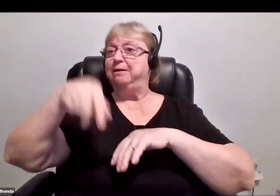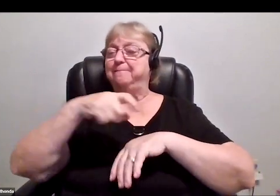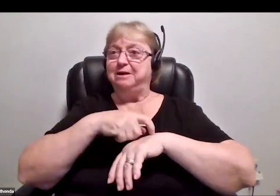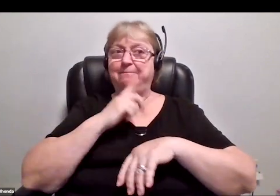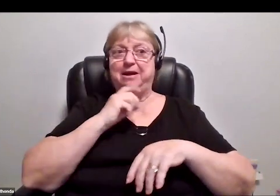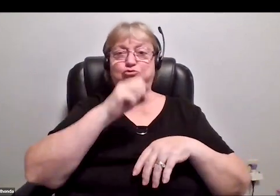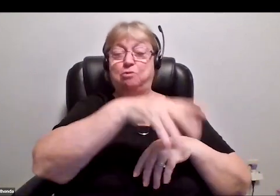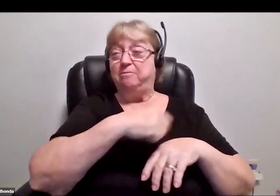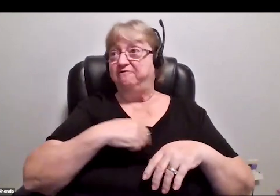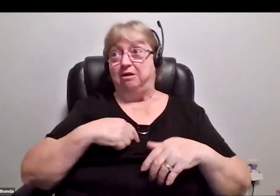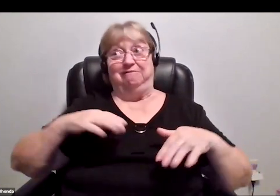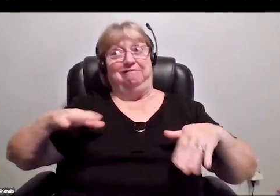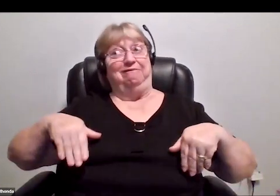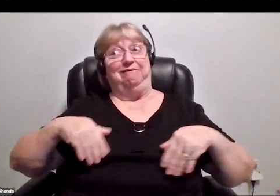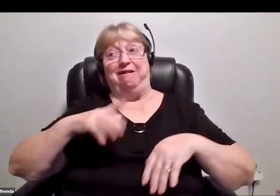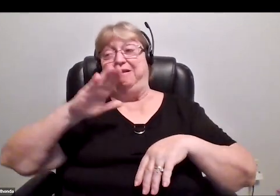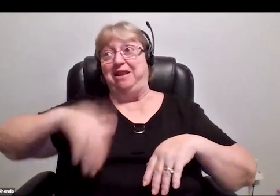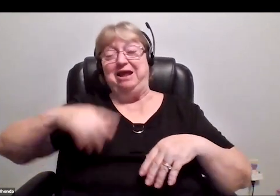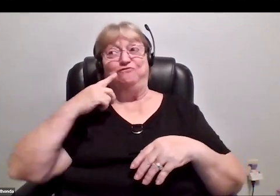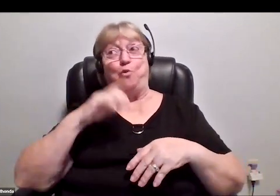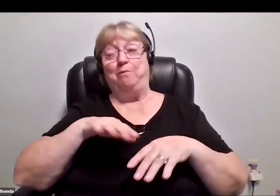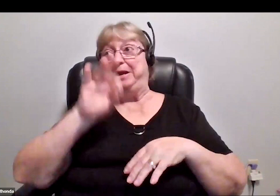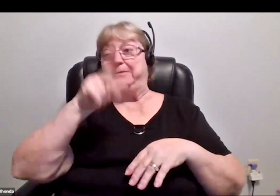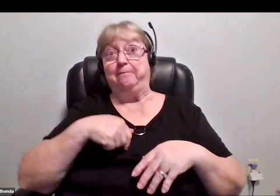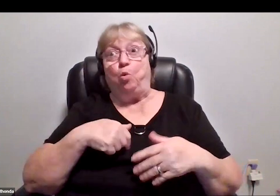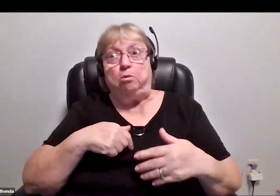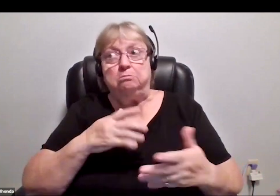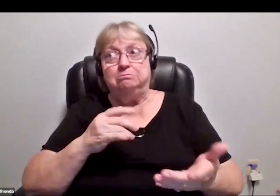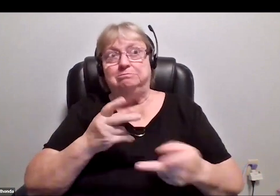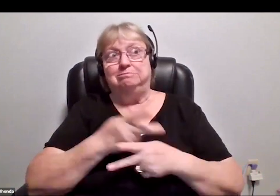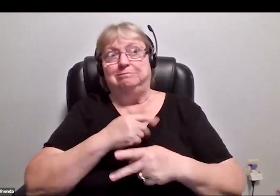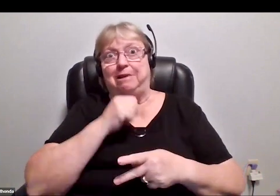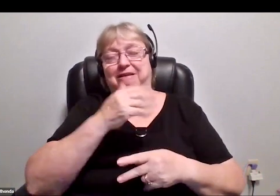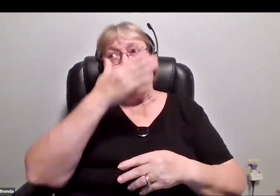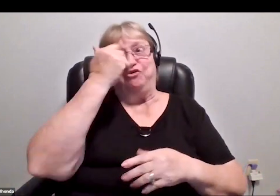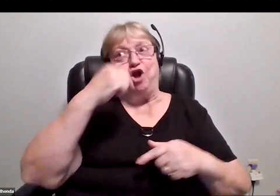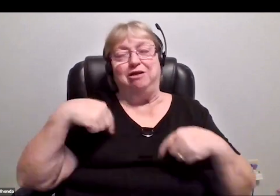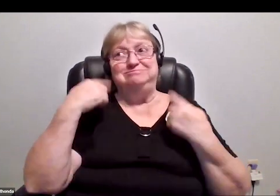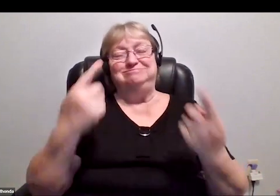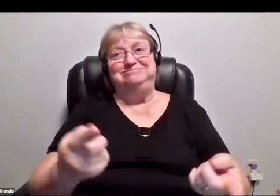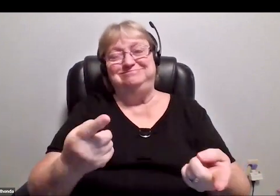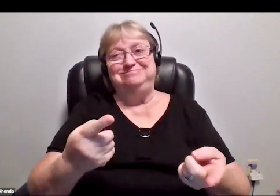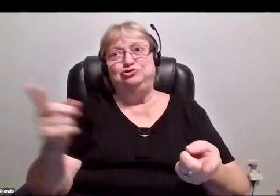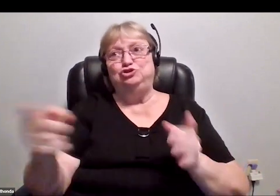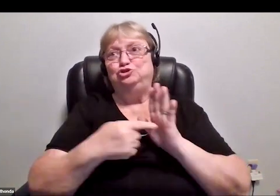late to pick up the kids, or worse, forgotten to pick them up since she showed me this simple life hack.